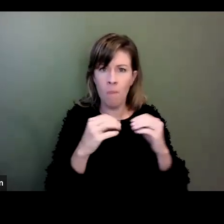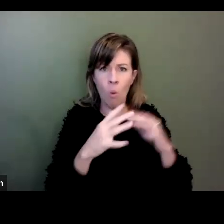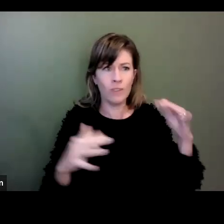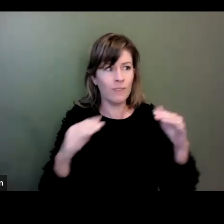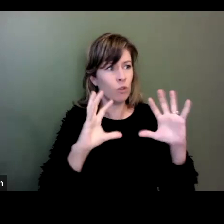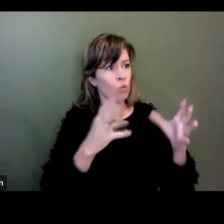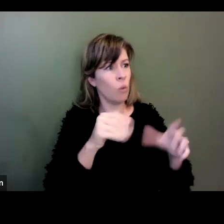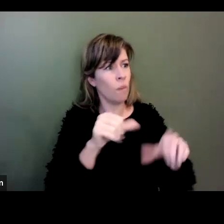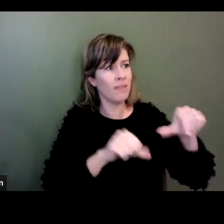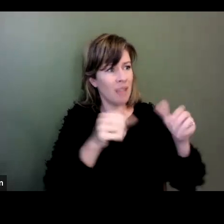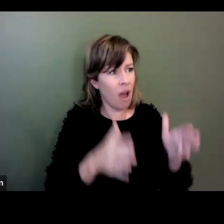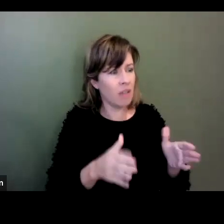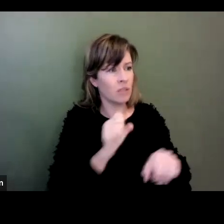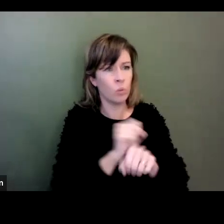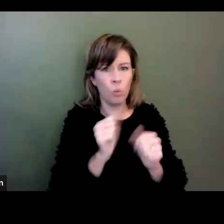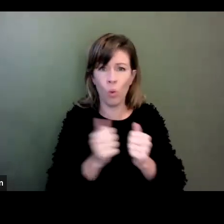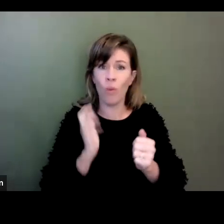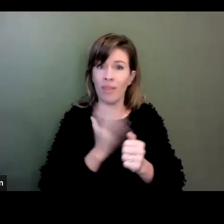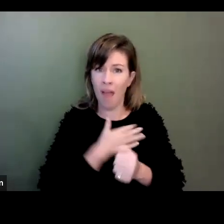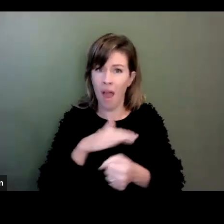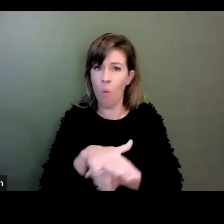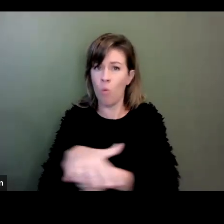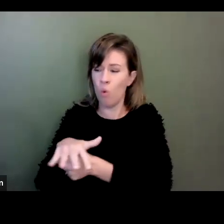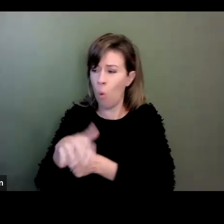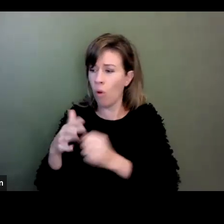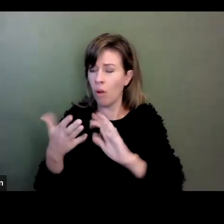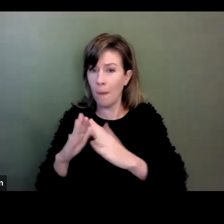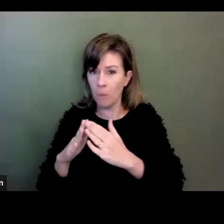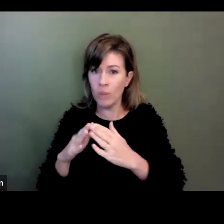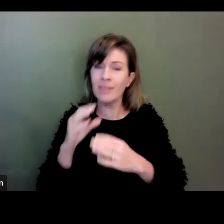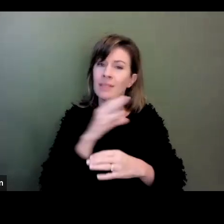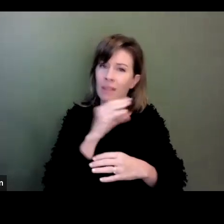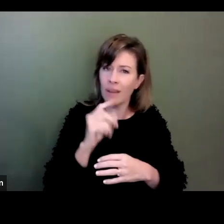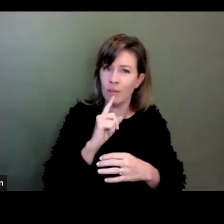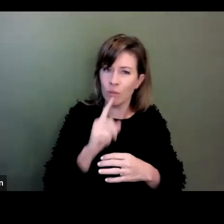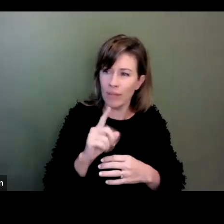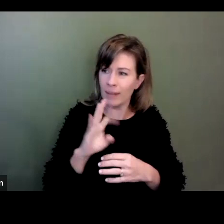local communities in that way. But also really be able to think about what are some of